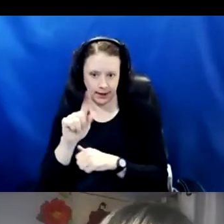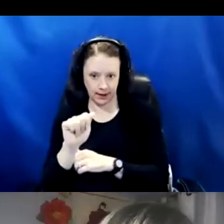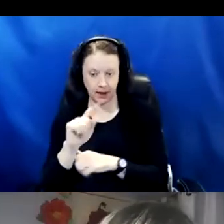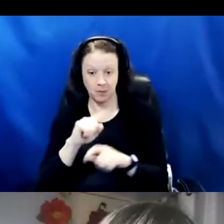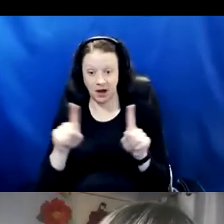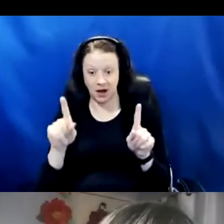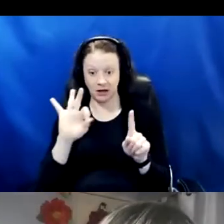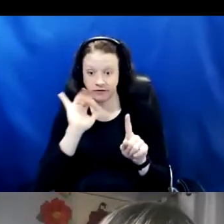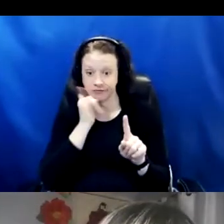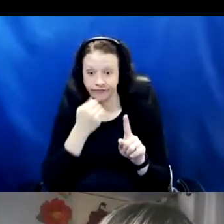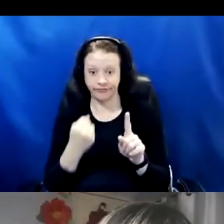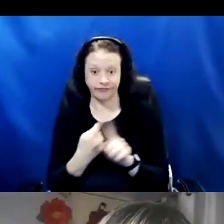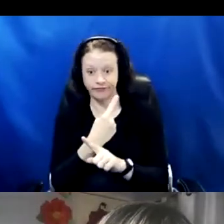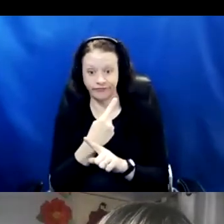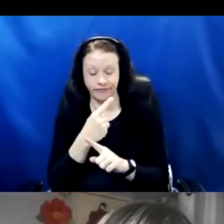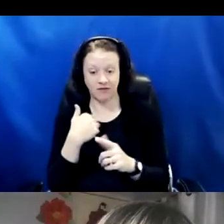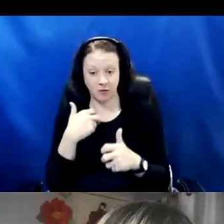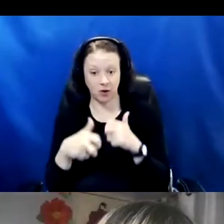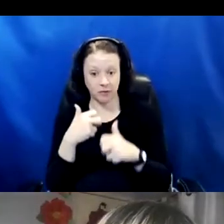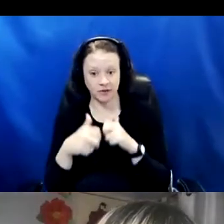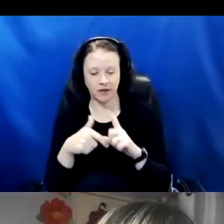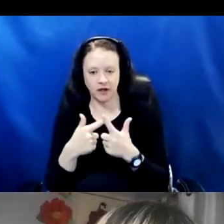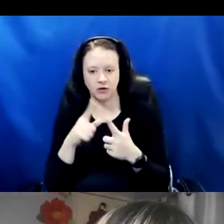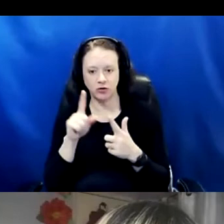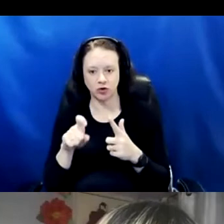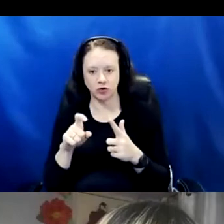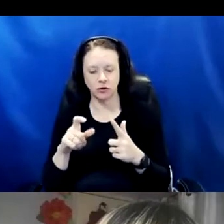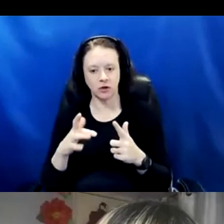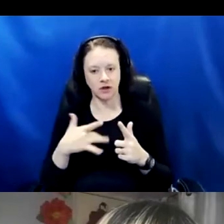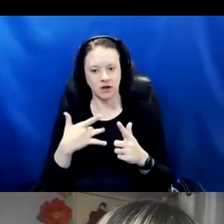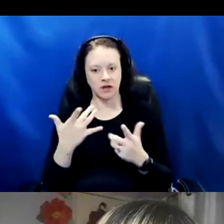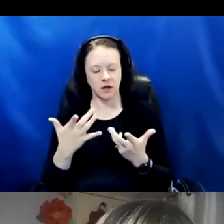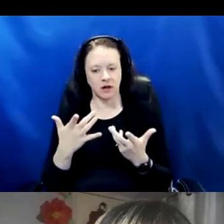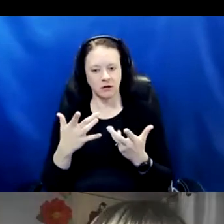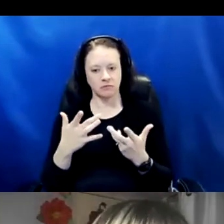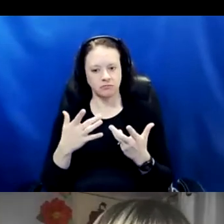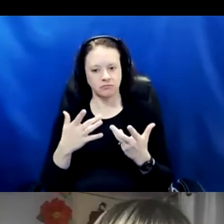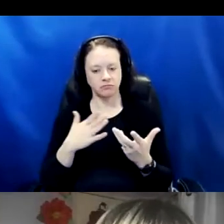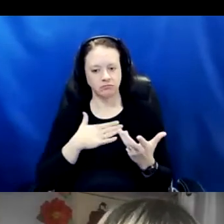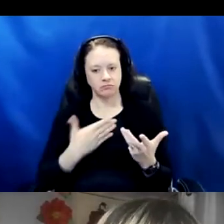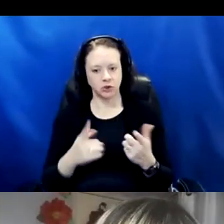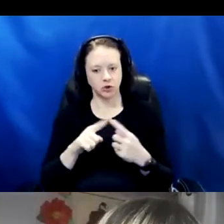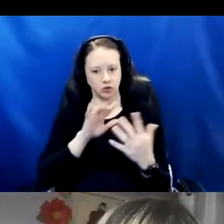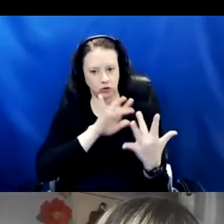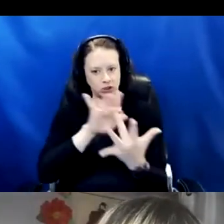you should feel free to reach out to any of us, I would say on this call